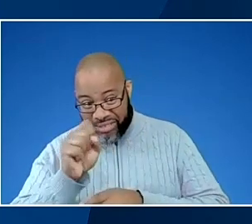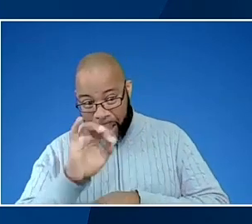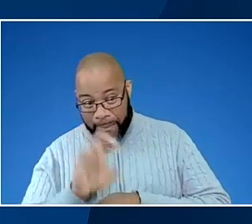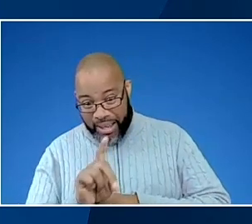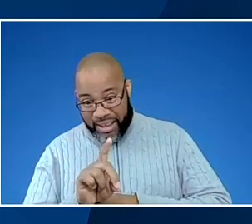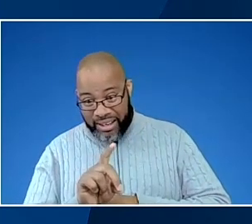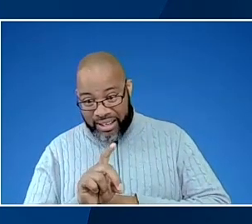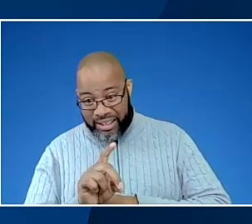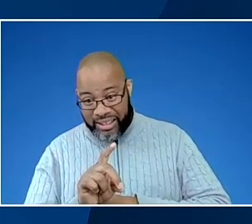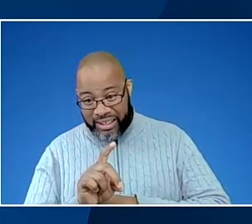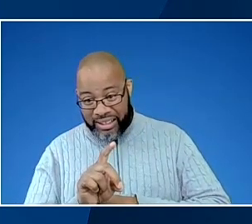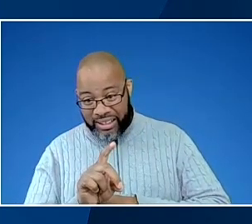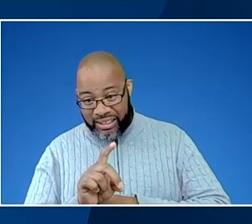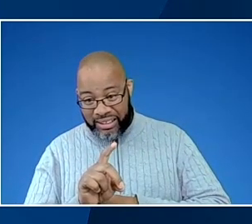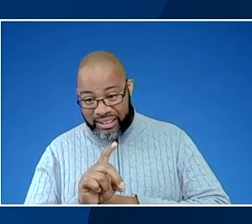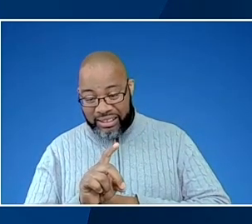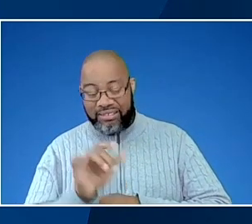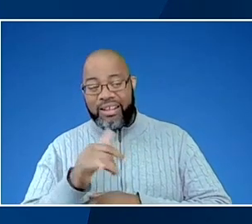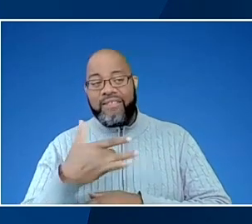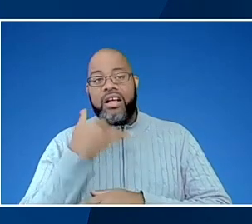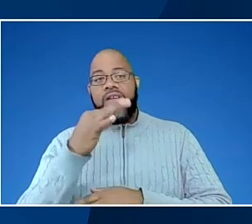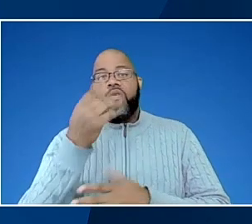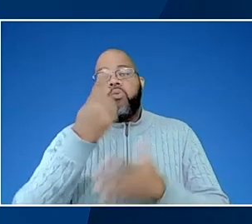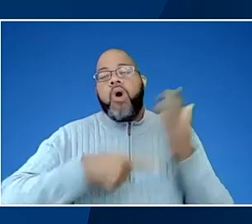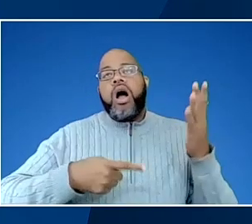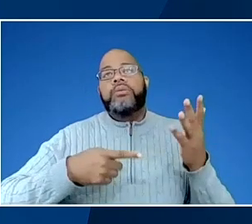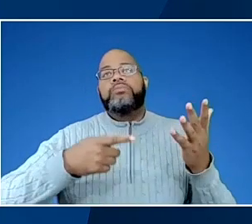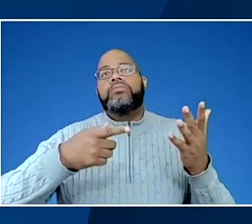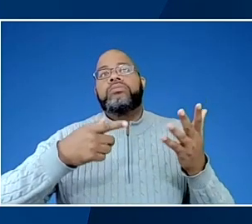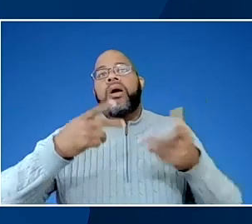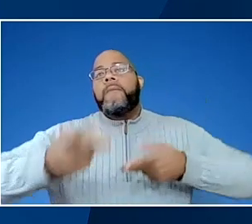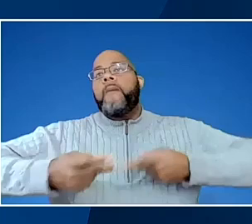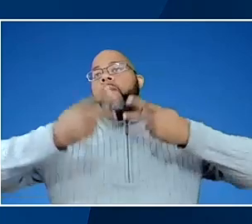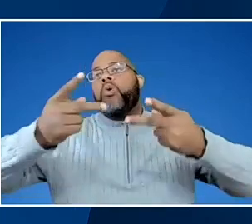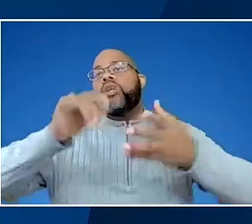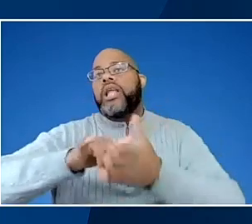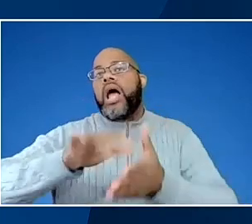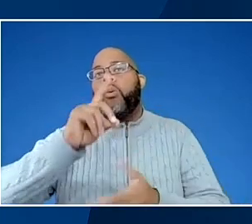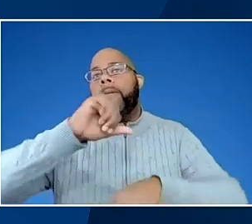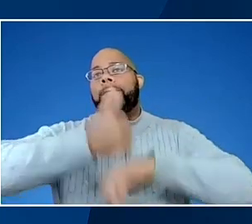Well, it's the notion of what would be a proposal that would be based on general